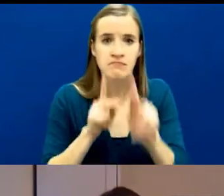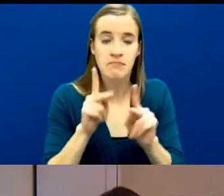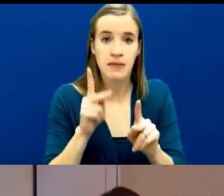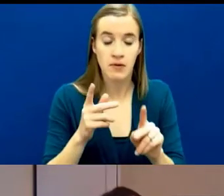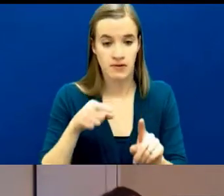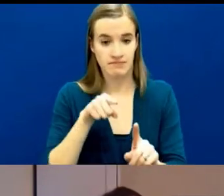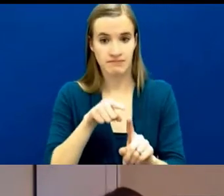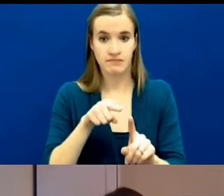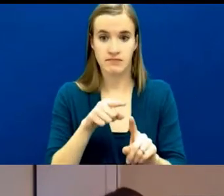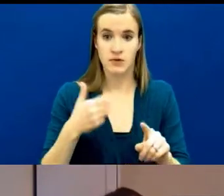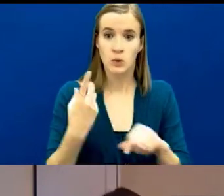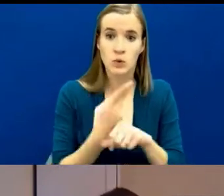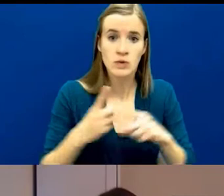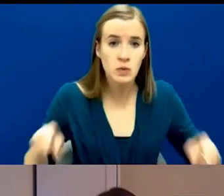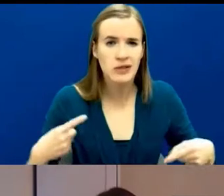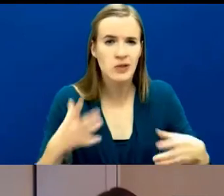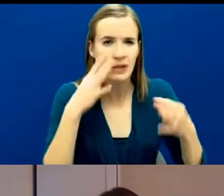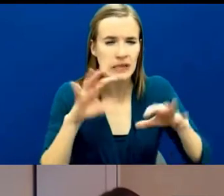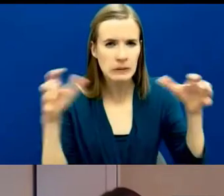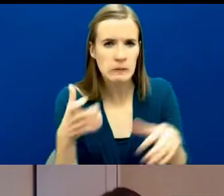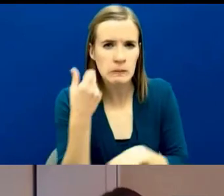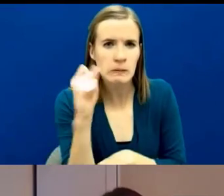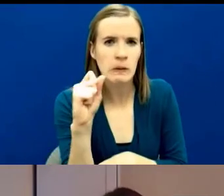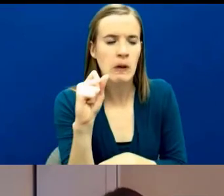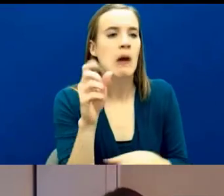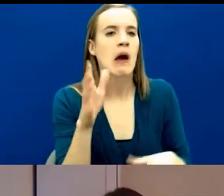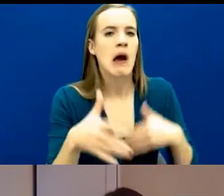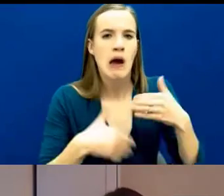came together in a common cause for one thing, and it was the Americans with